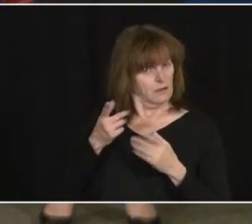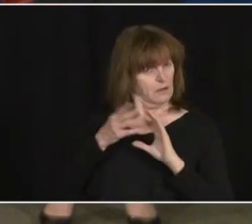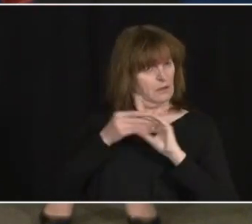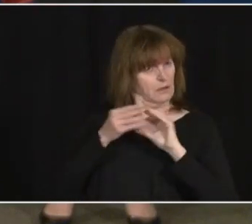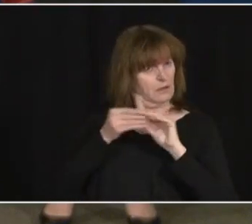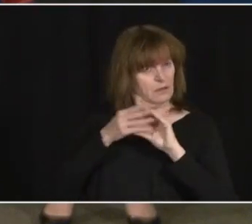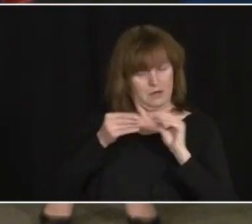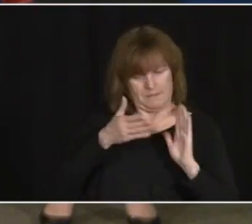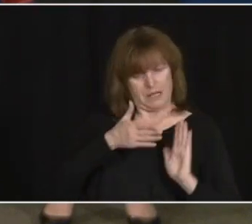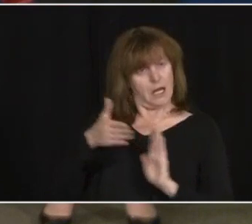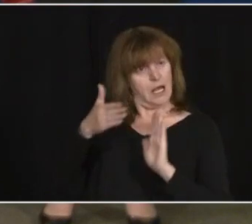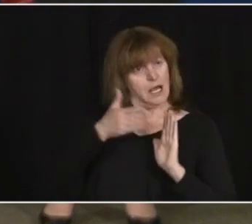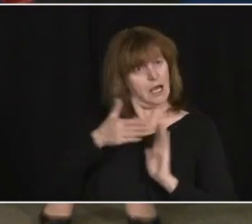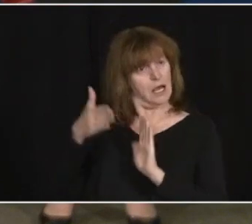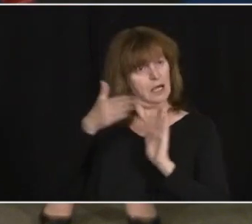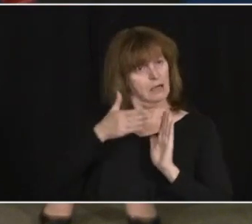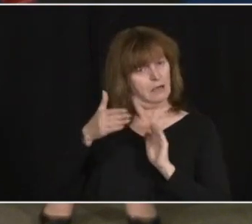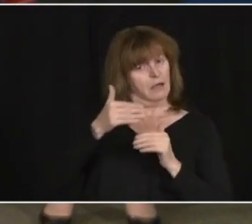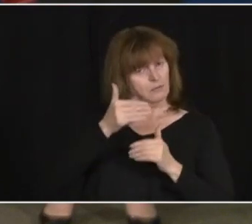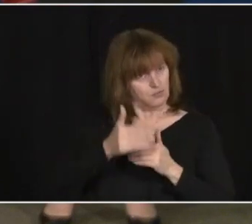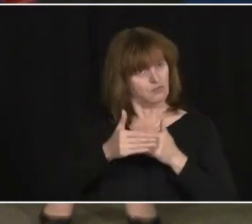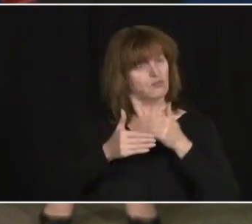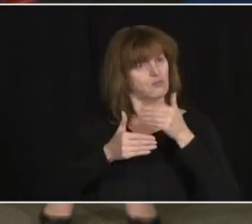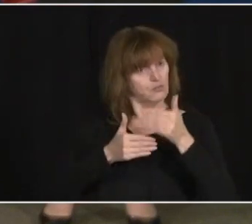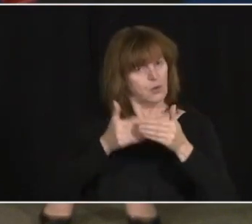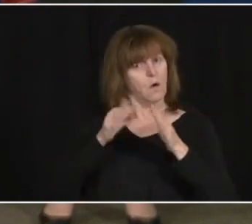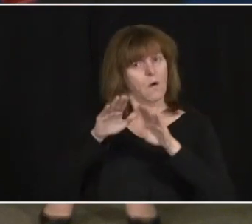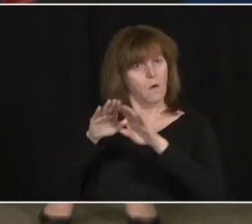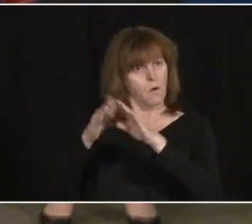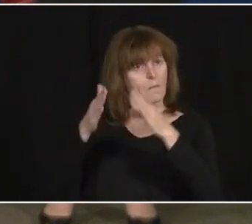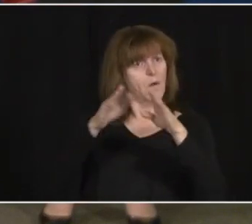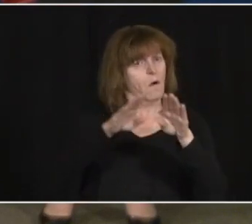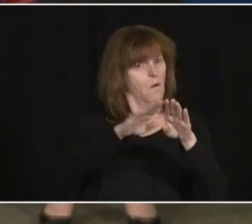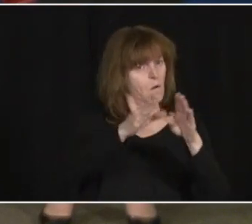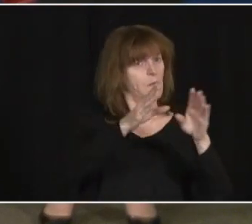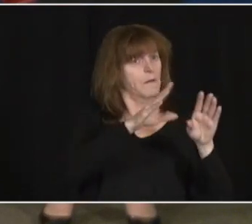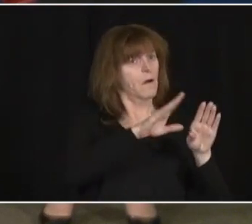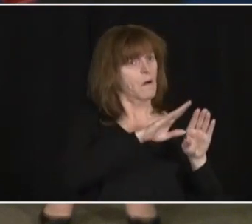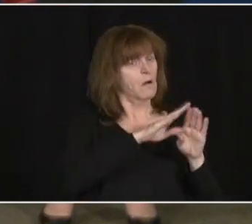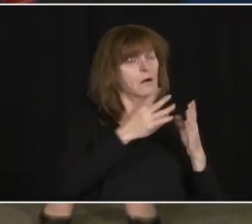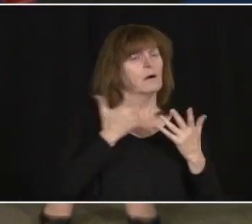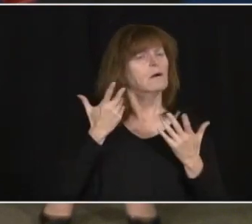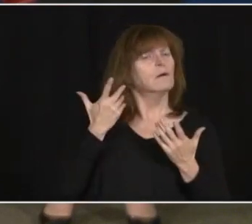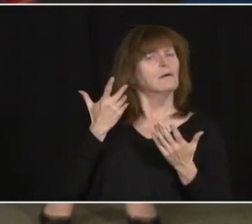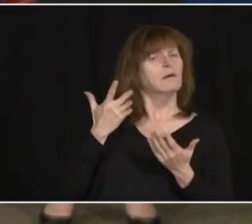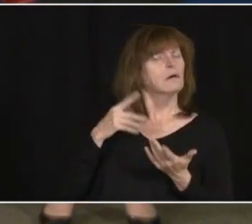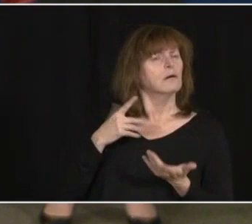of opening up the economy, are you thinking about expanding what is considered nonessential now and will be considered